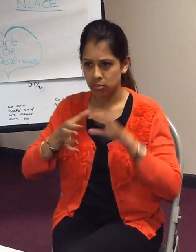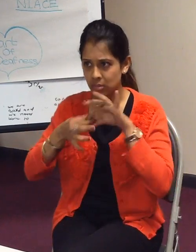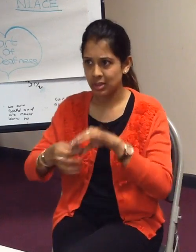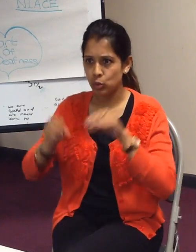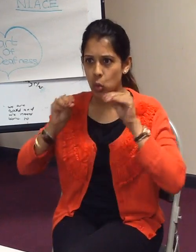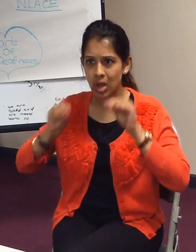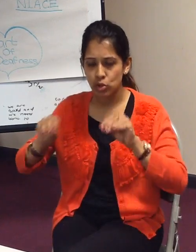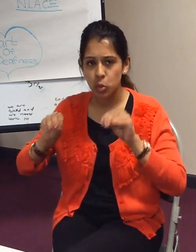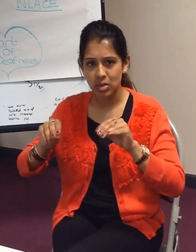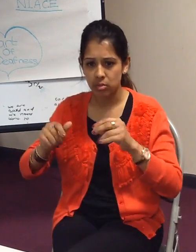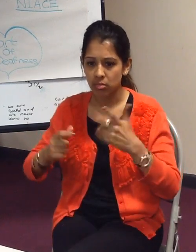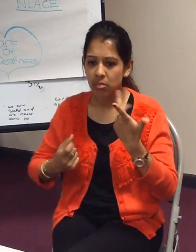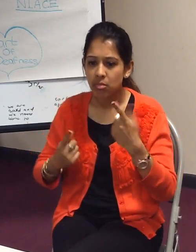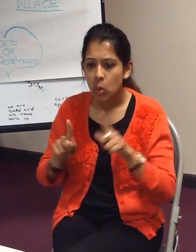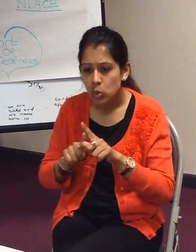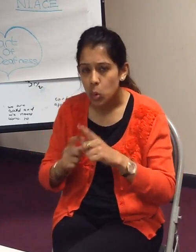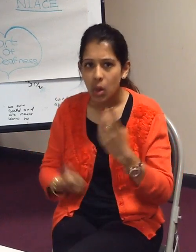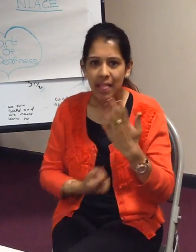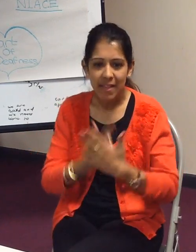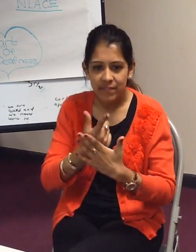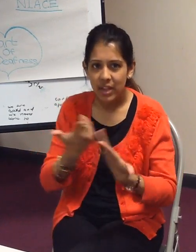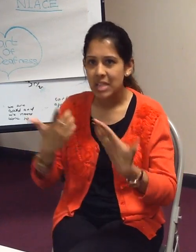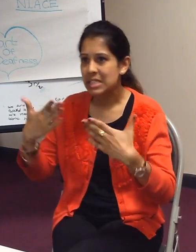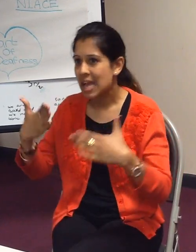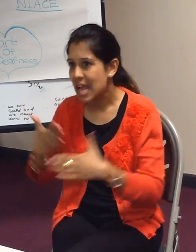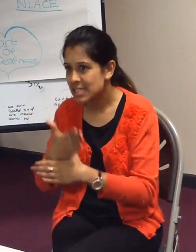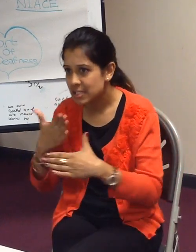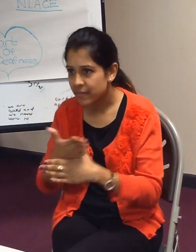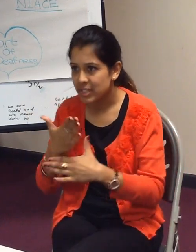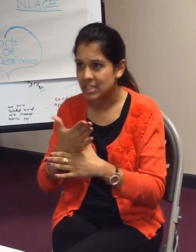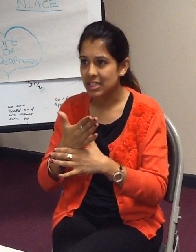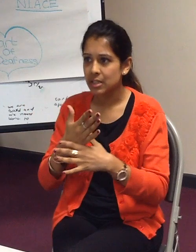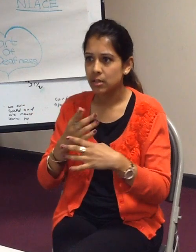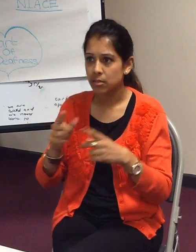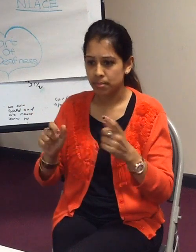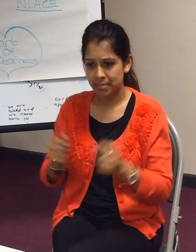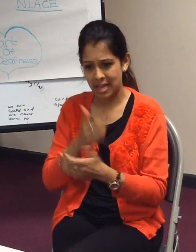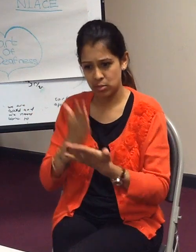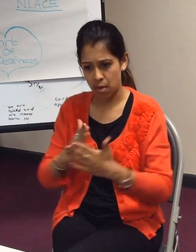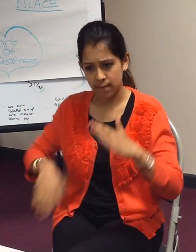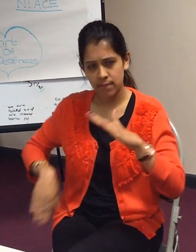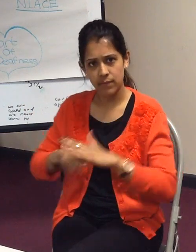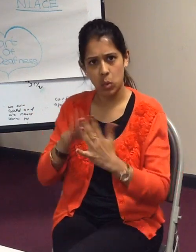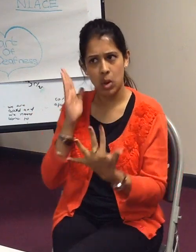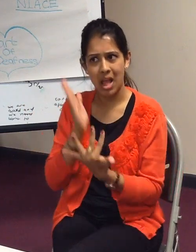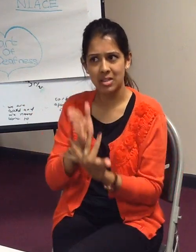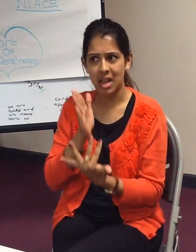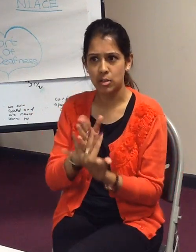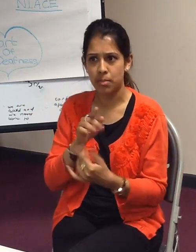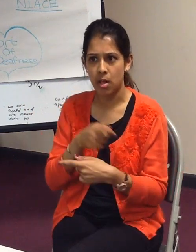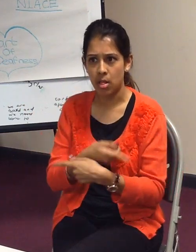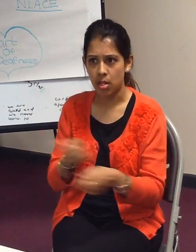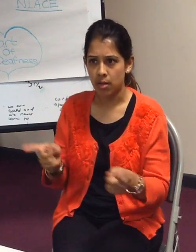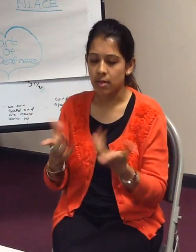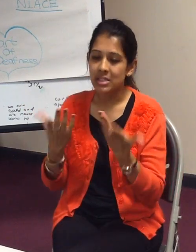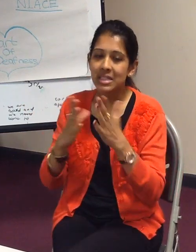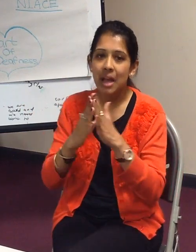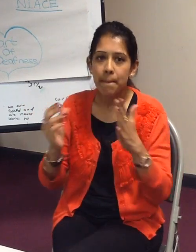within the education sector, and that specific events and activities are designed to facilitate their full access and participation.